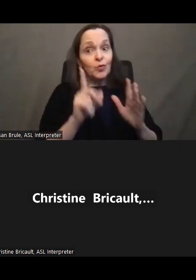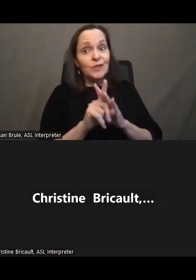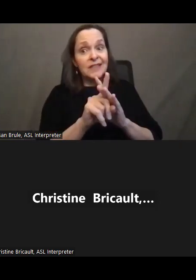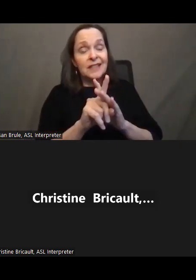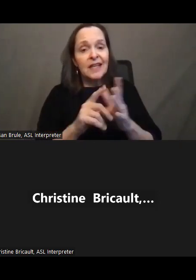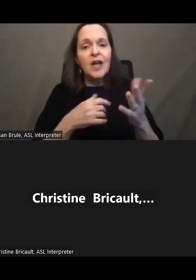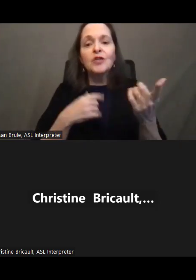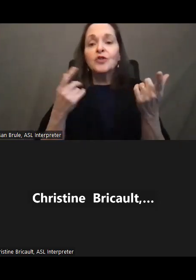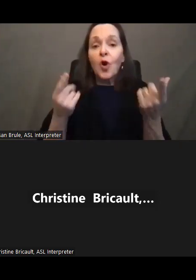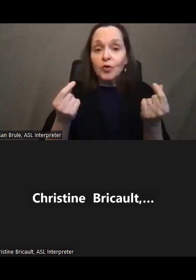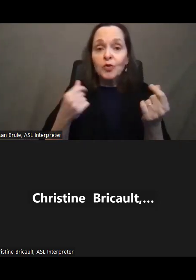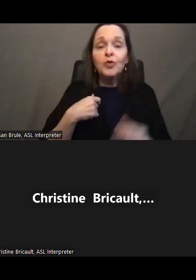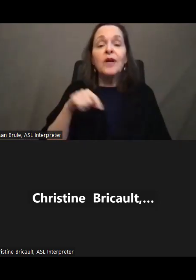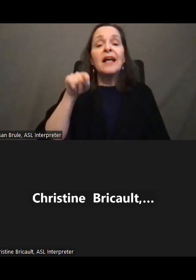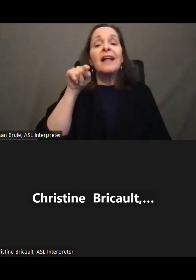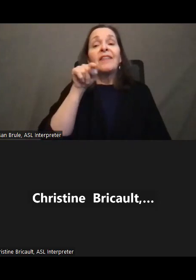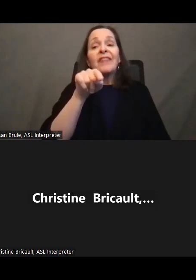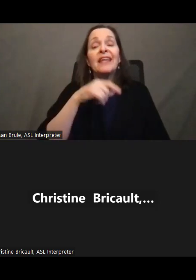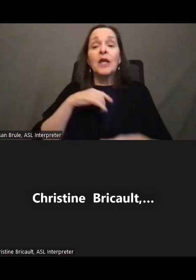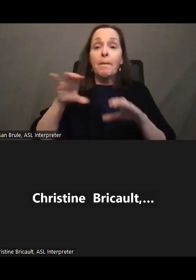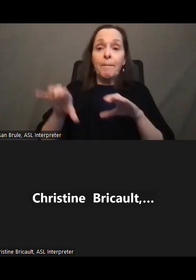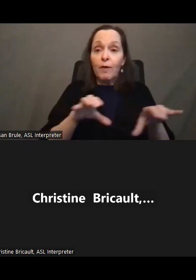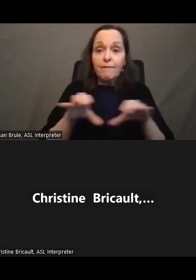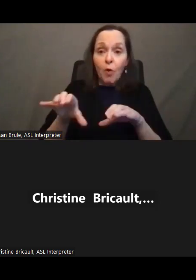and conduct standards the same way as any other employee would.